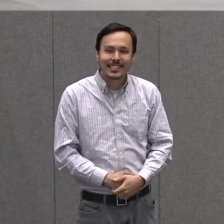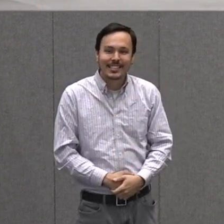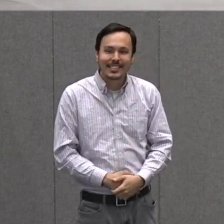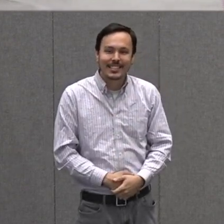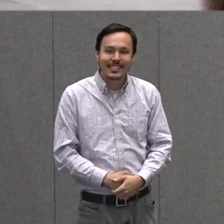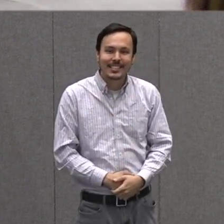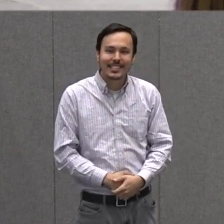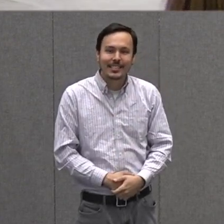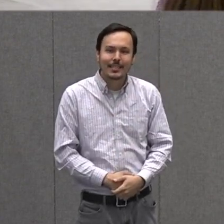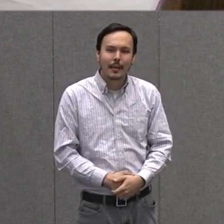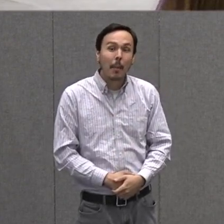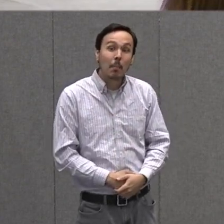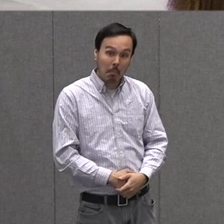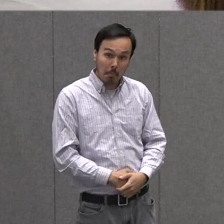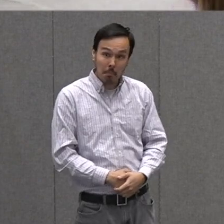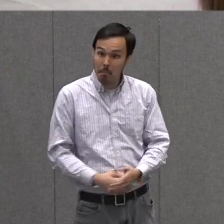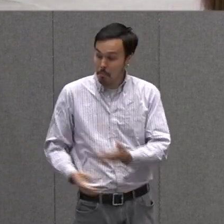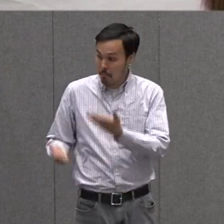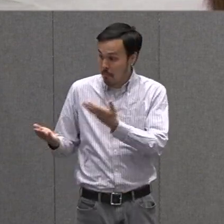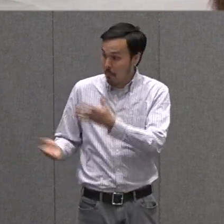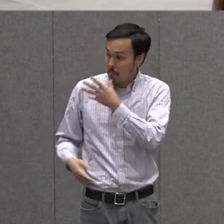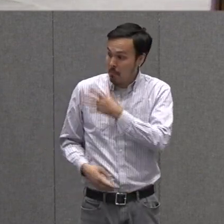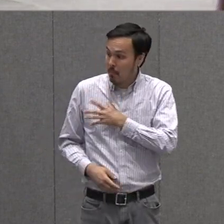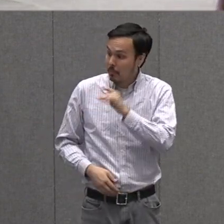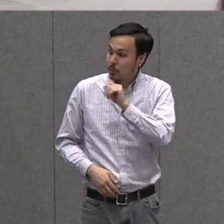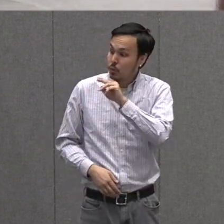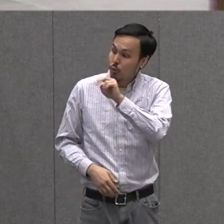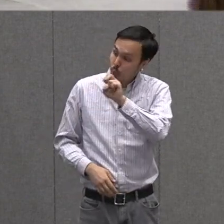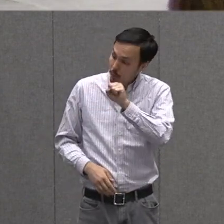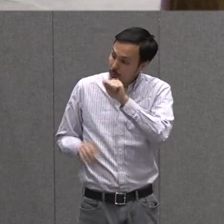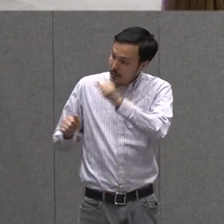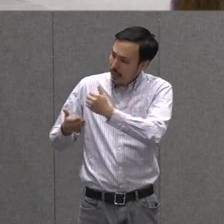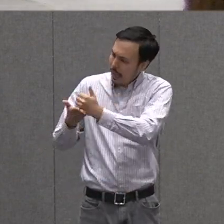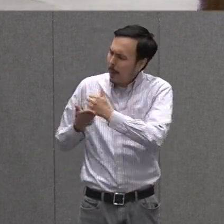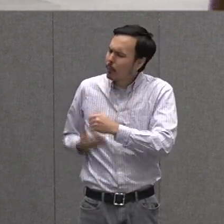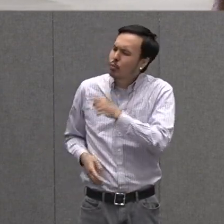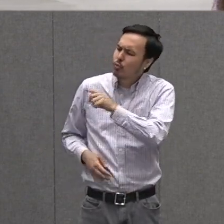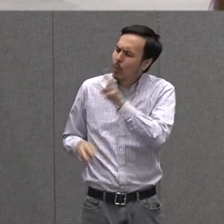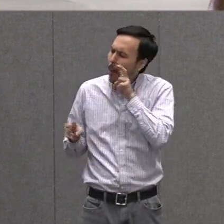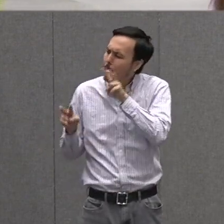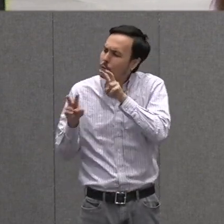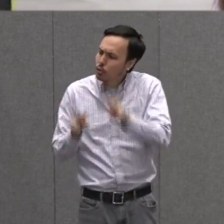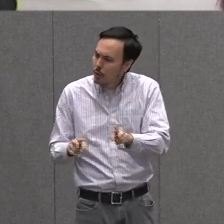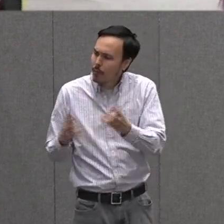Ms Torres, maybe you can help me out. What do you observe in this picture?